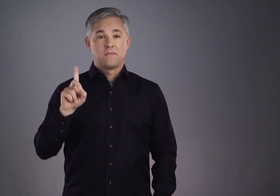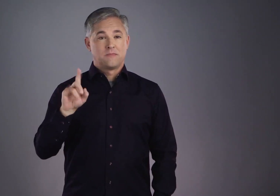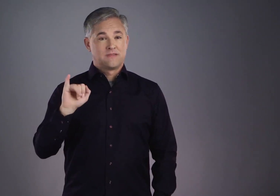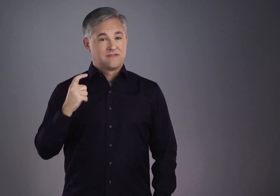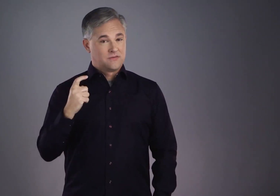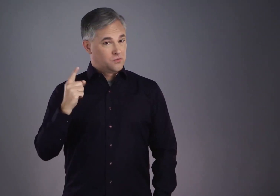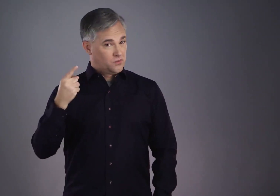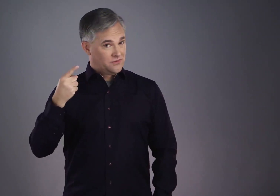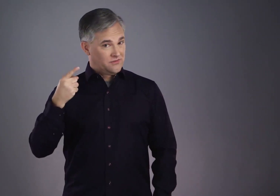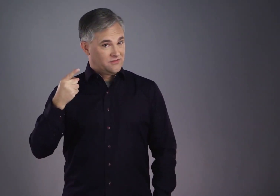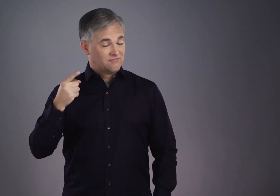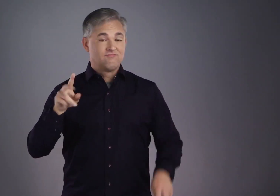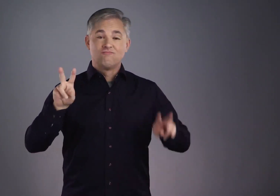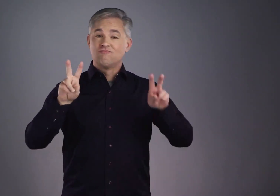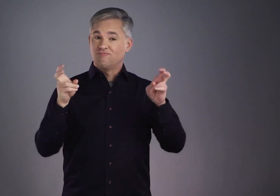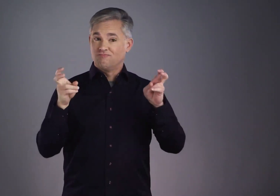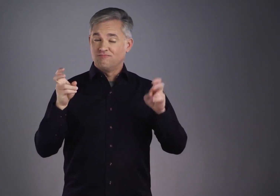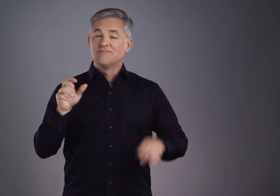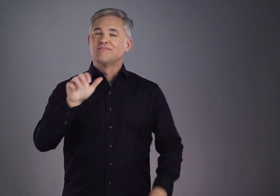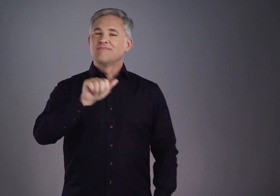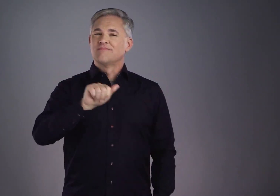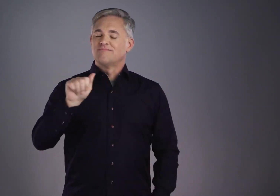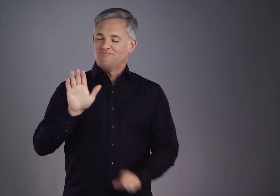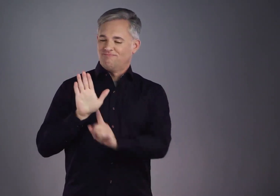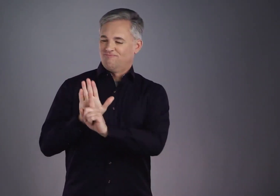I THE A.A. TRADITION